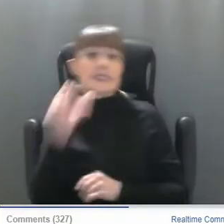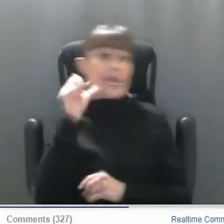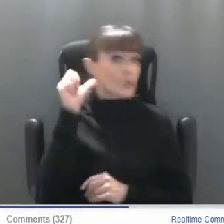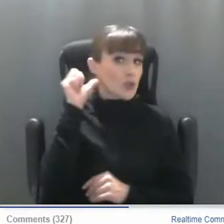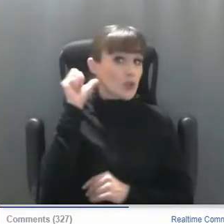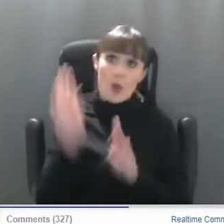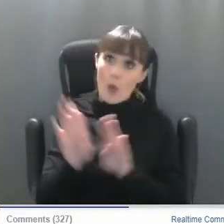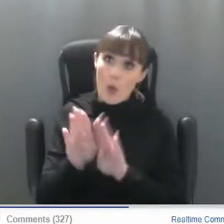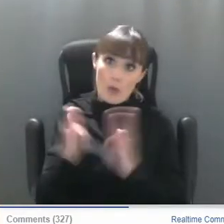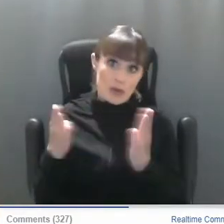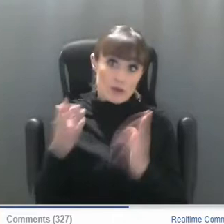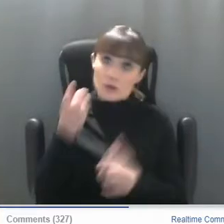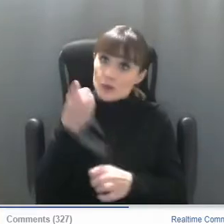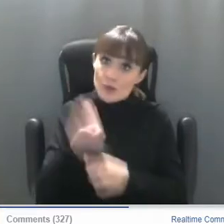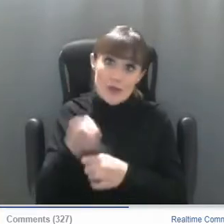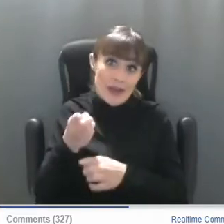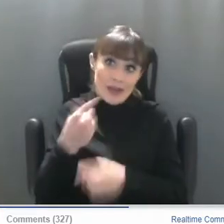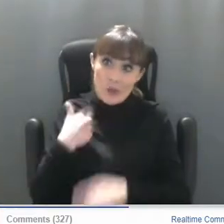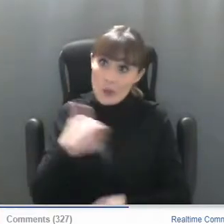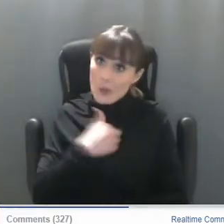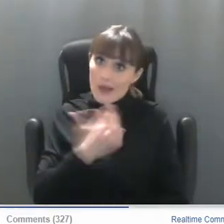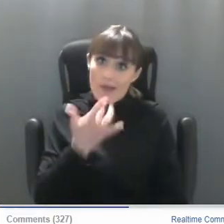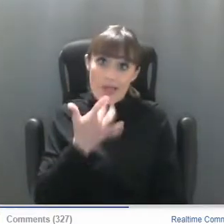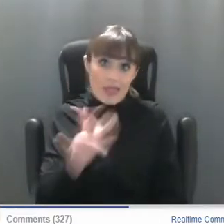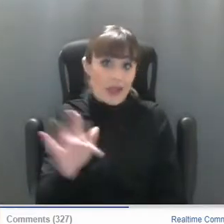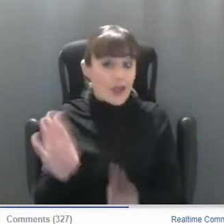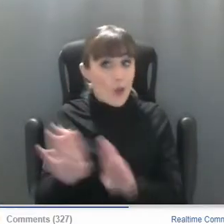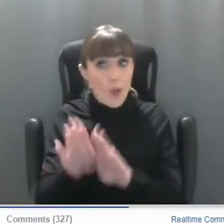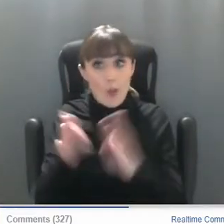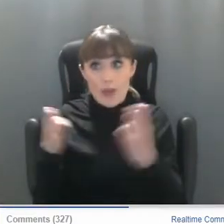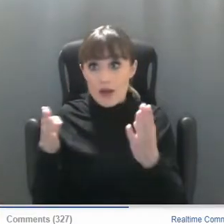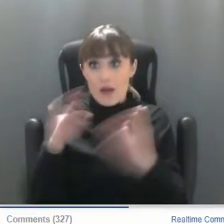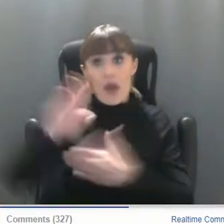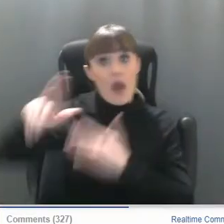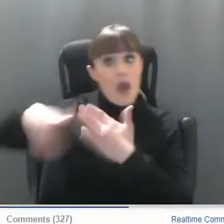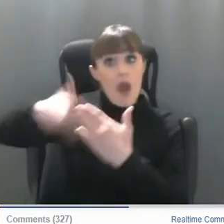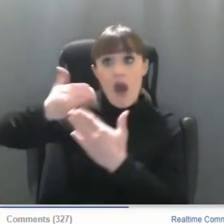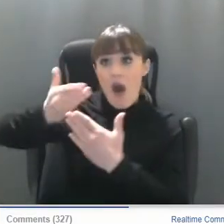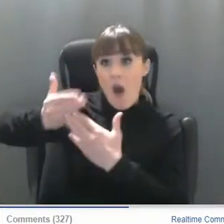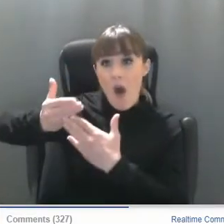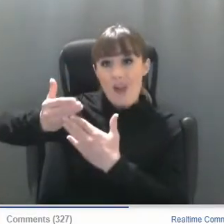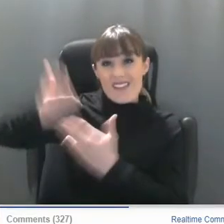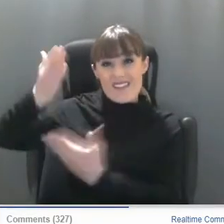precautions. All of these railings are getting disinfected numerous times a day. We have